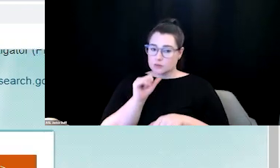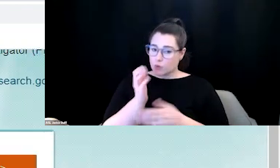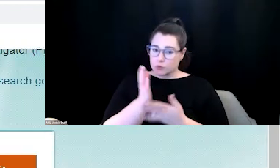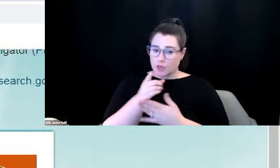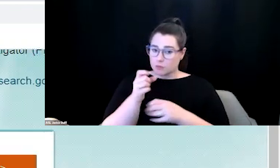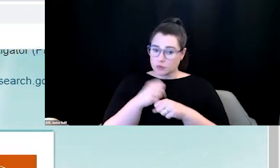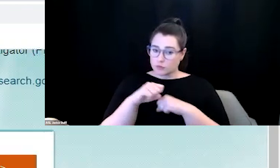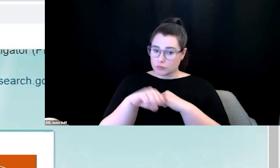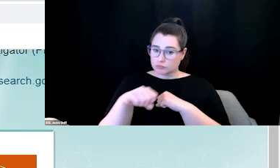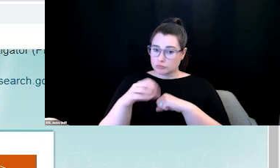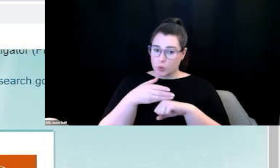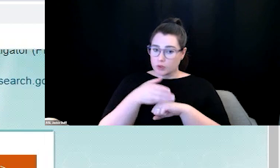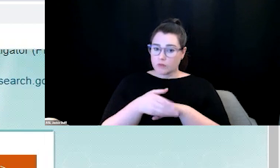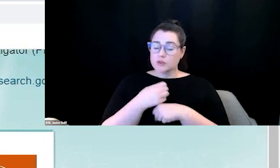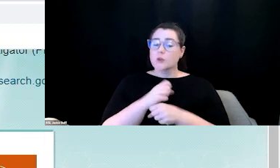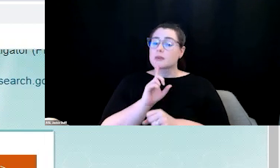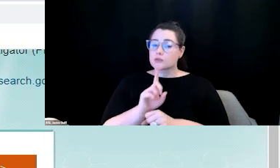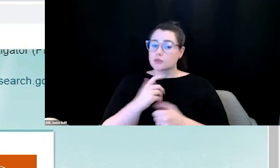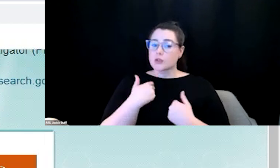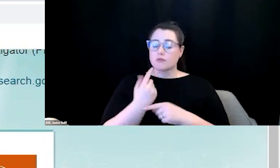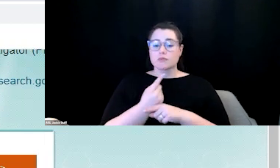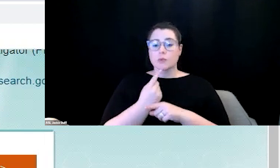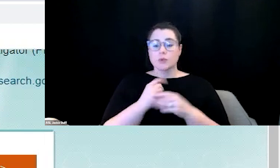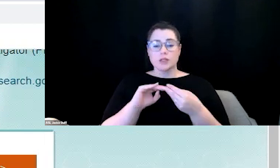So just make sure you have the correct amount of years according to your solicitation.